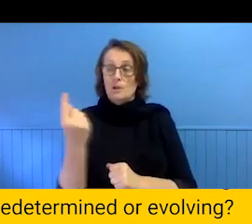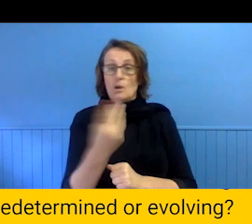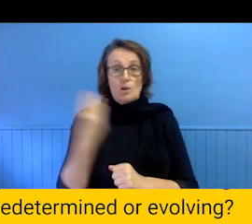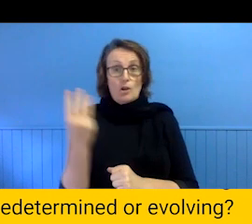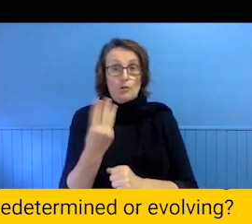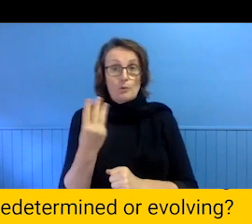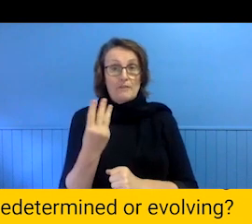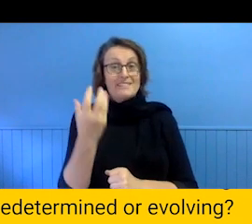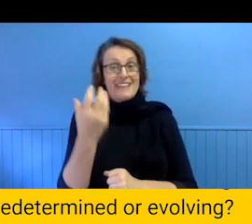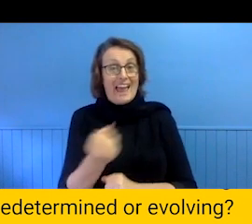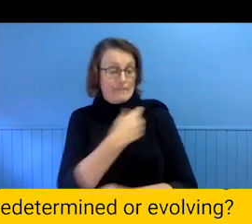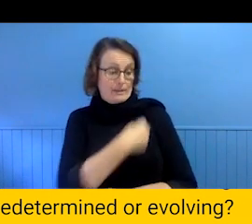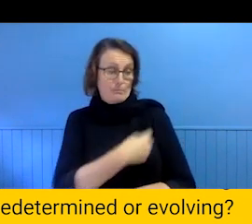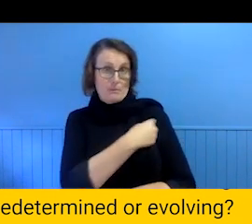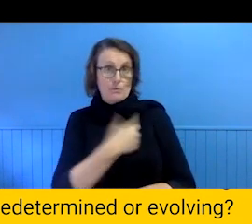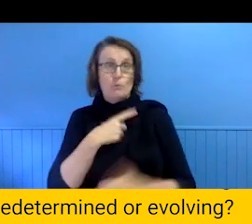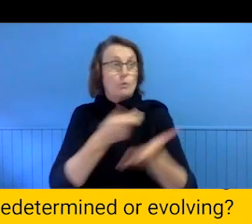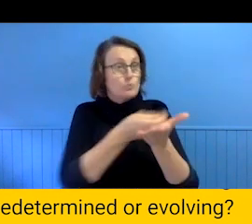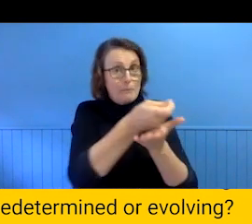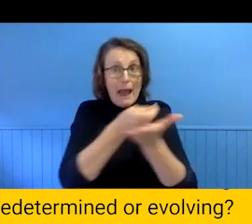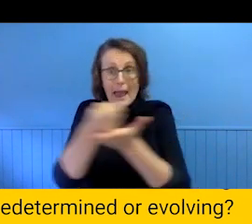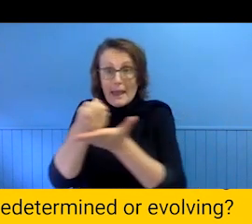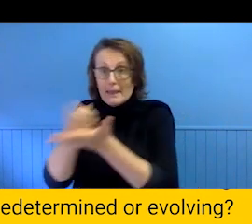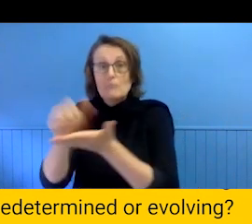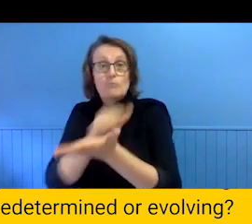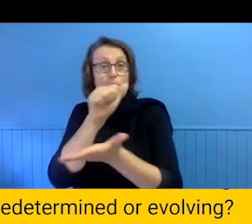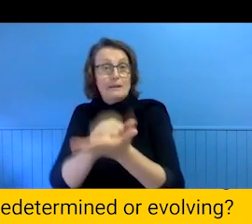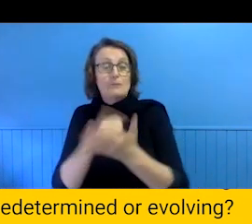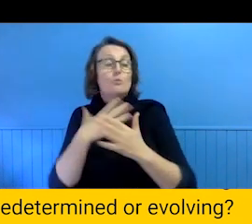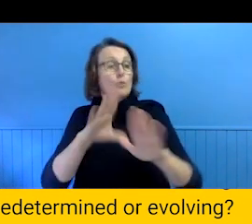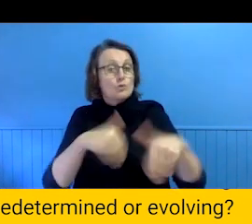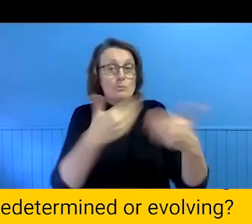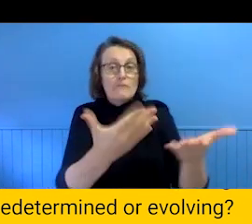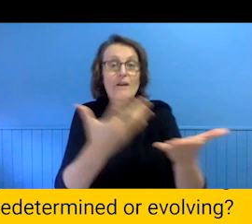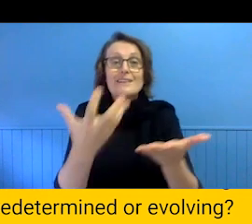We want to pay people properly. We want to provide a safe, flexible work environment for people of all